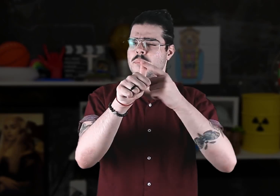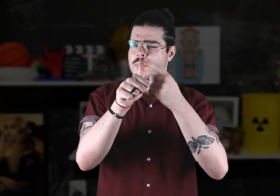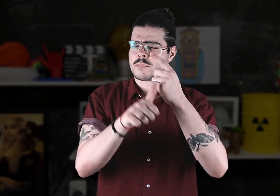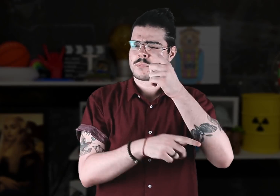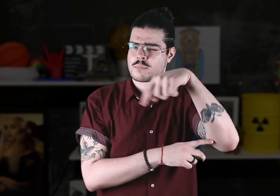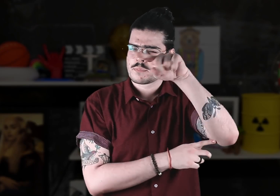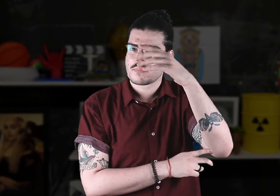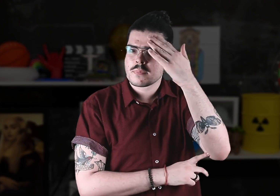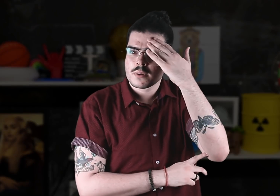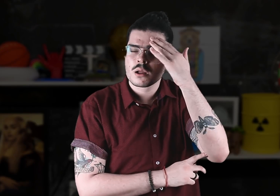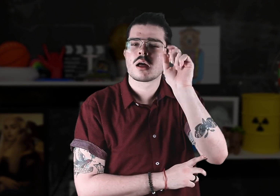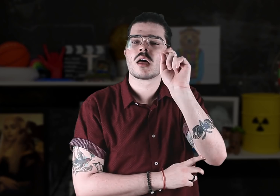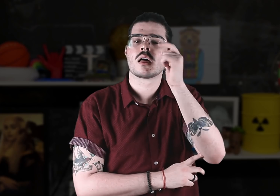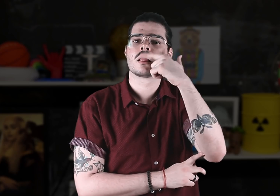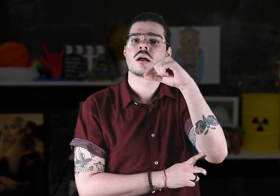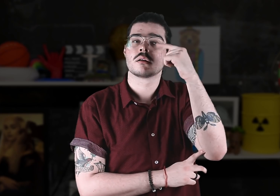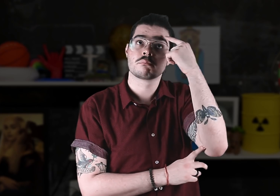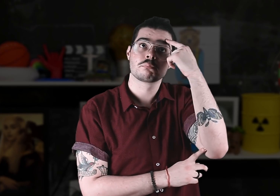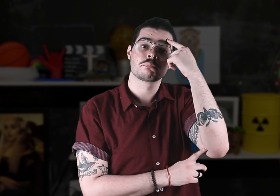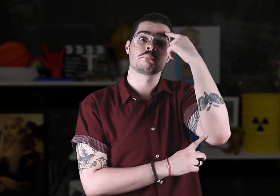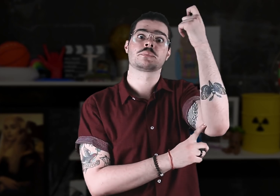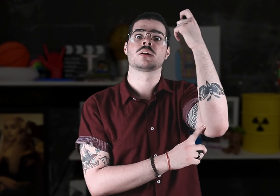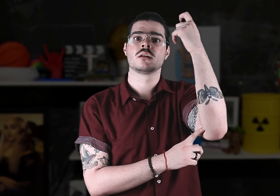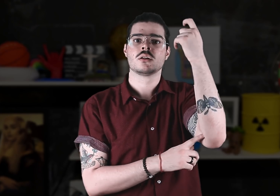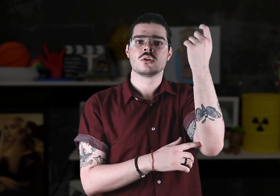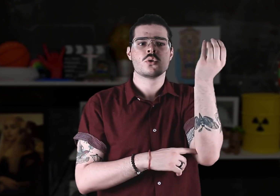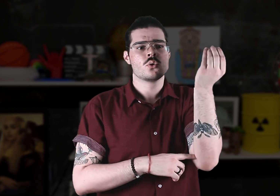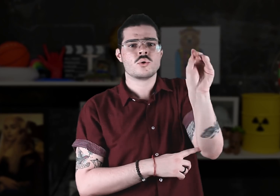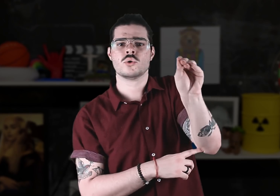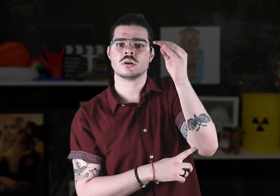First of all, you know who proposed this ...